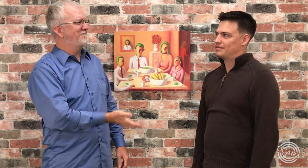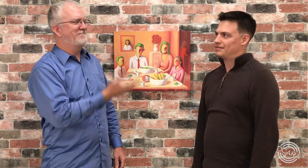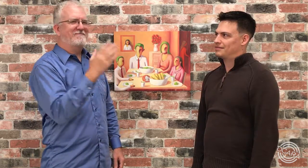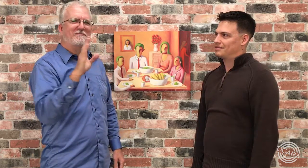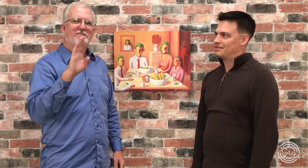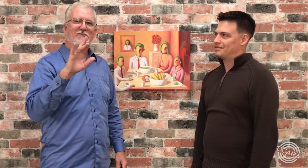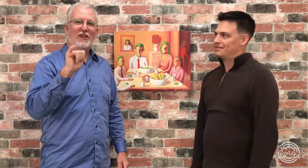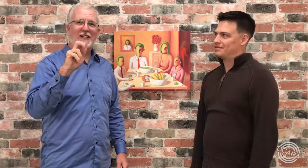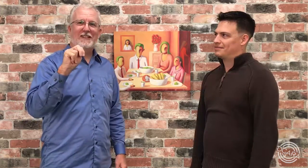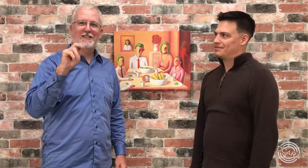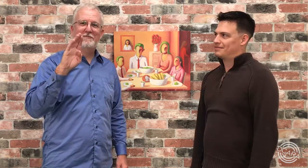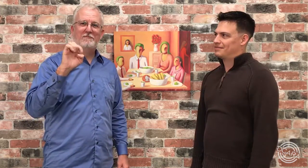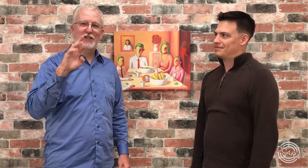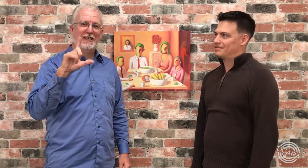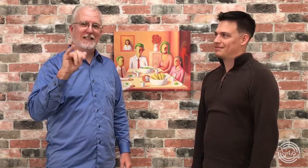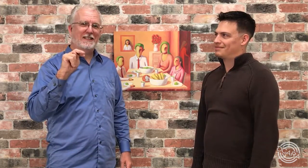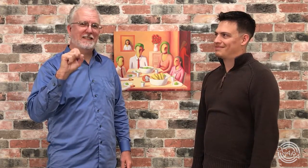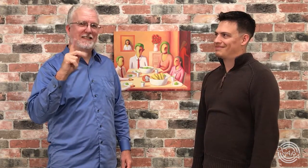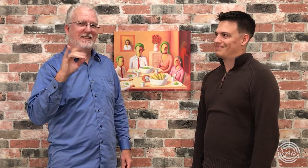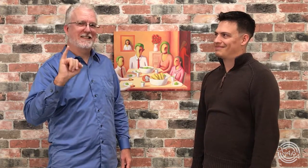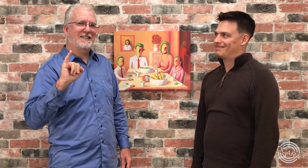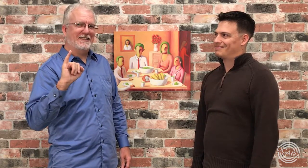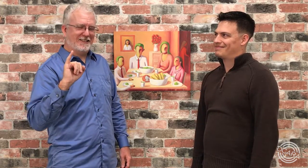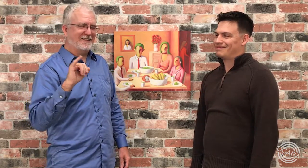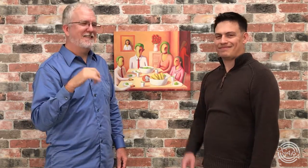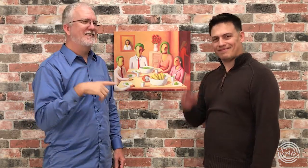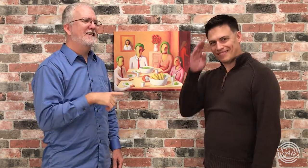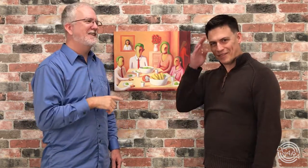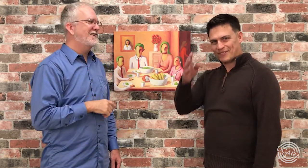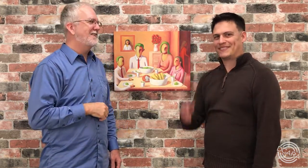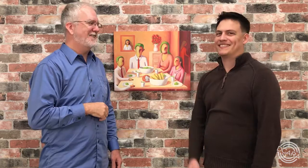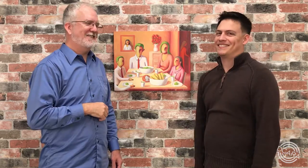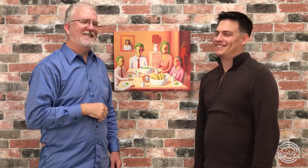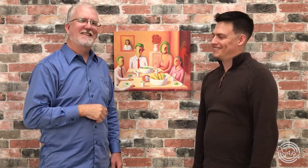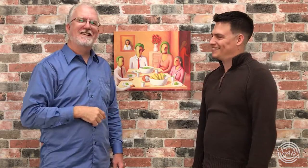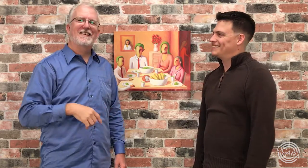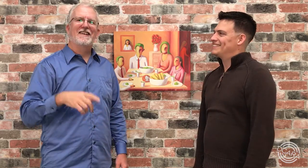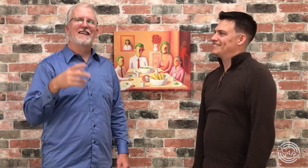This is Brian Berlinski. Brian: Hello.